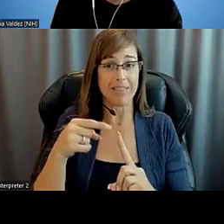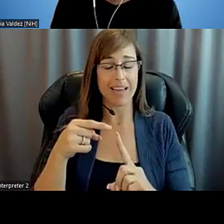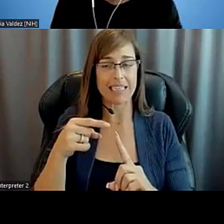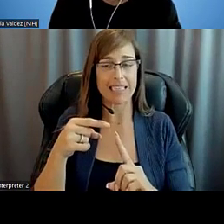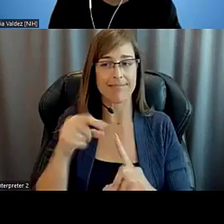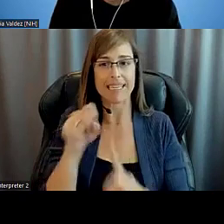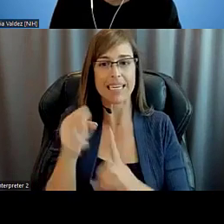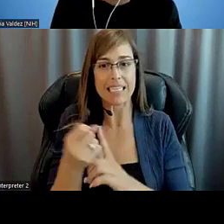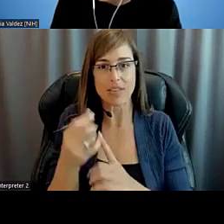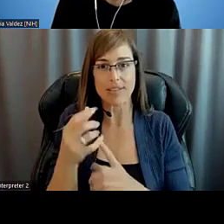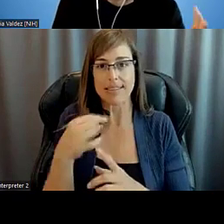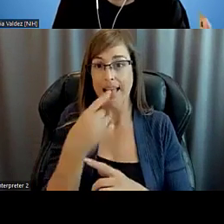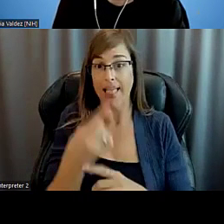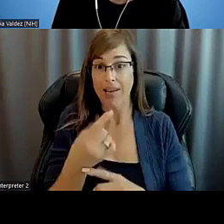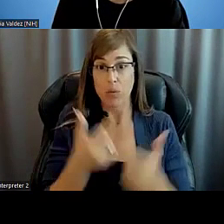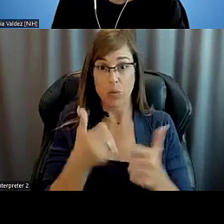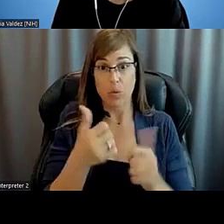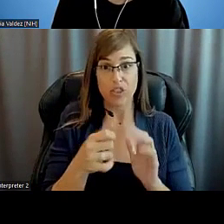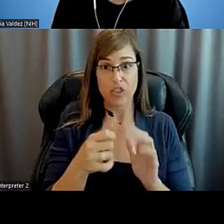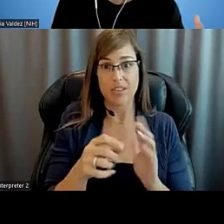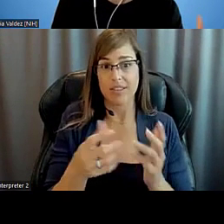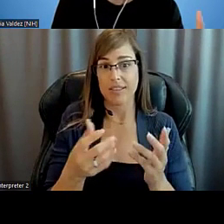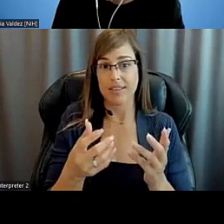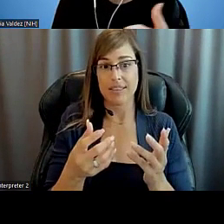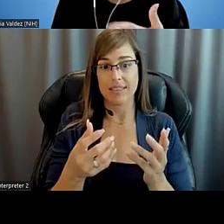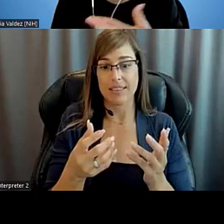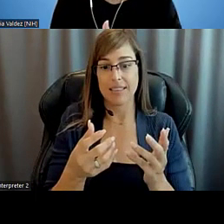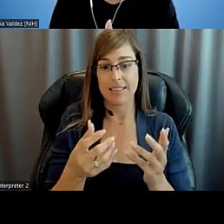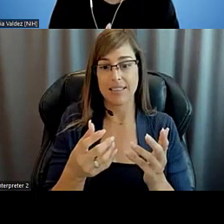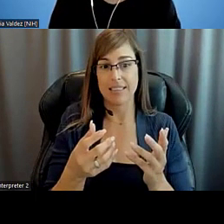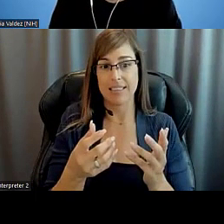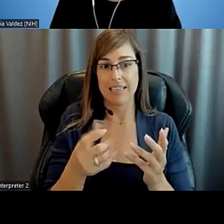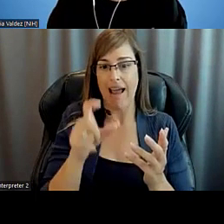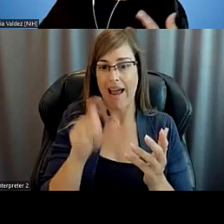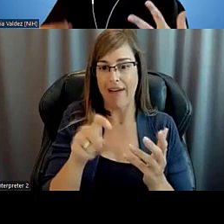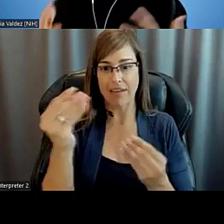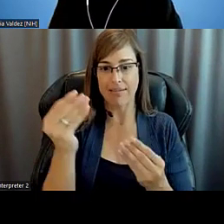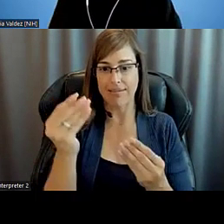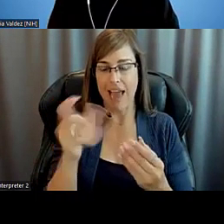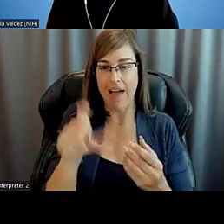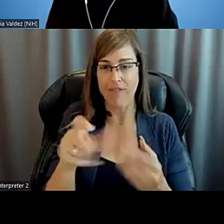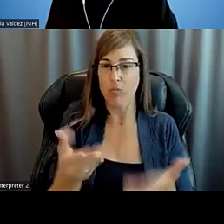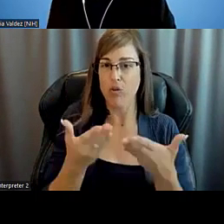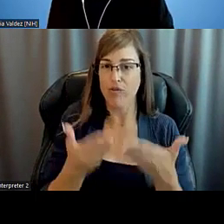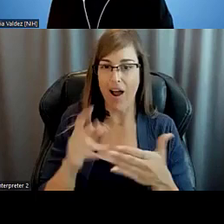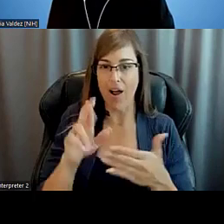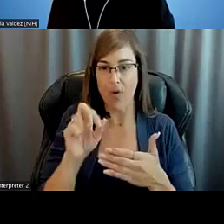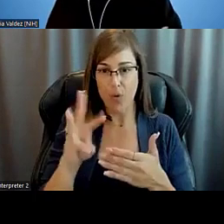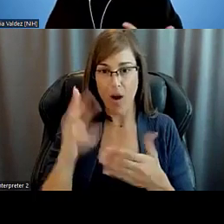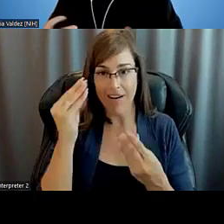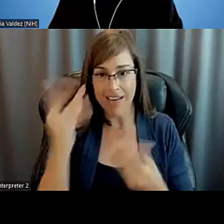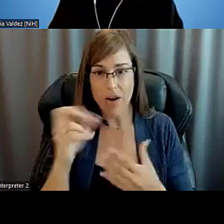state that he has to provide us with the raw data or have an oversight committee